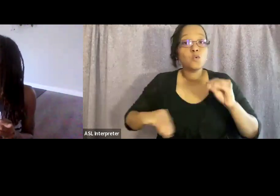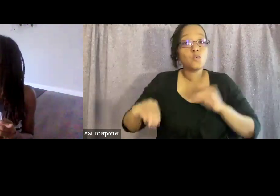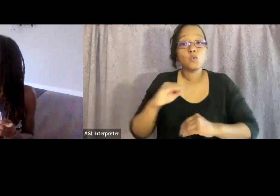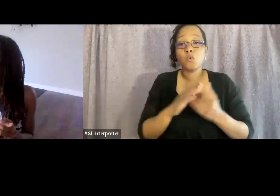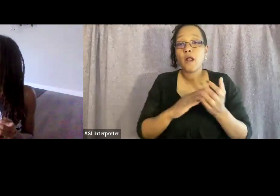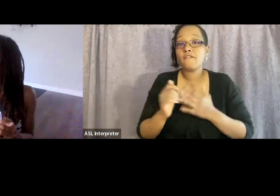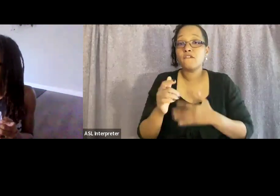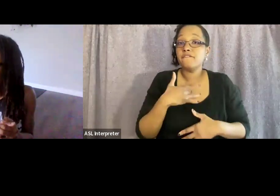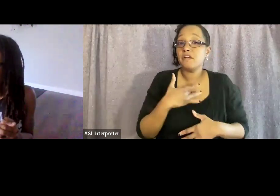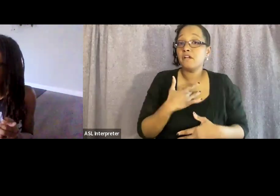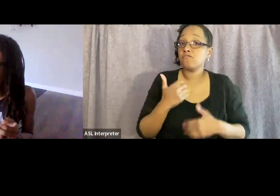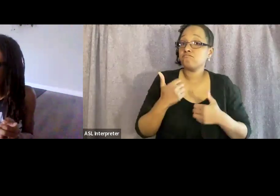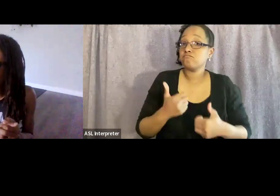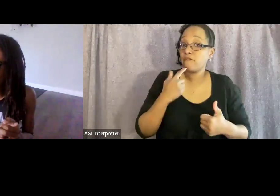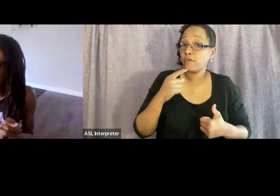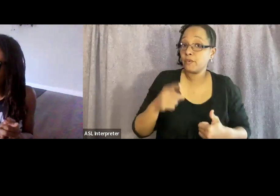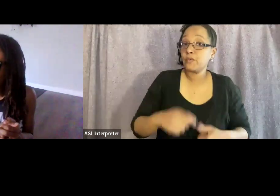I'm trying to think.